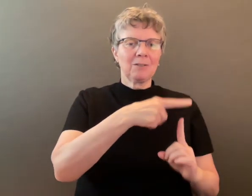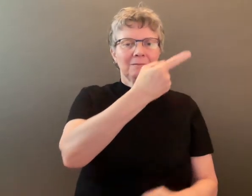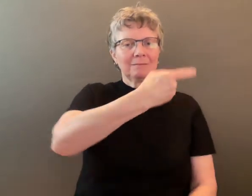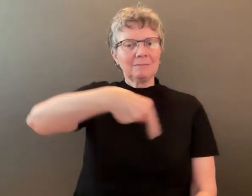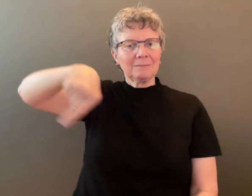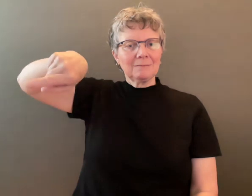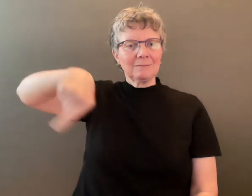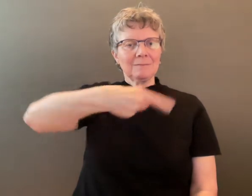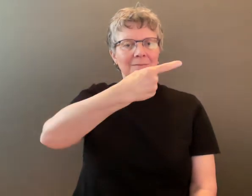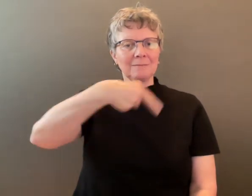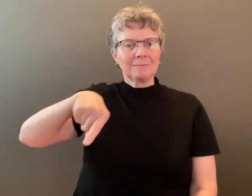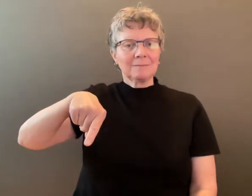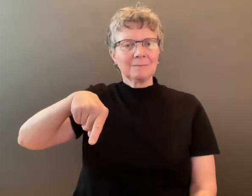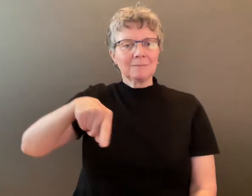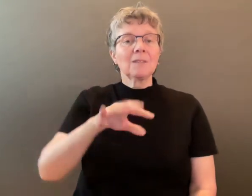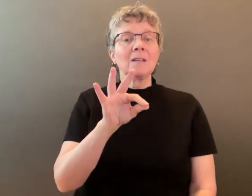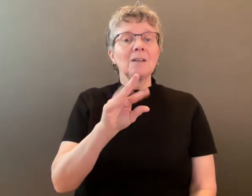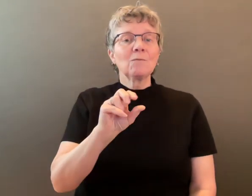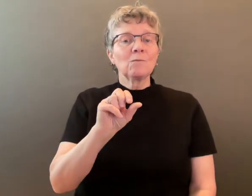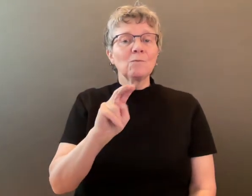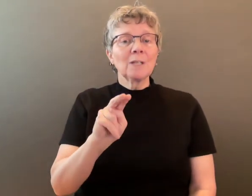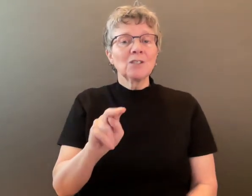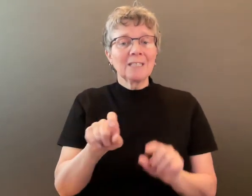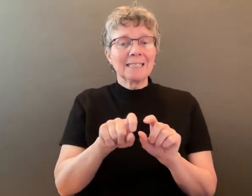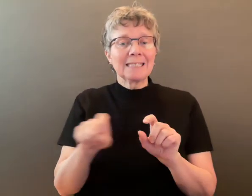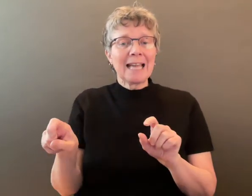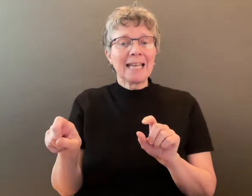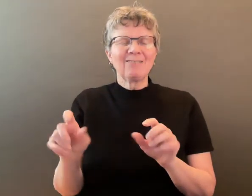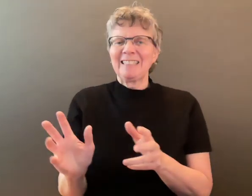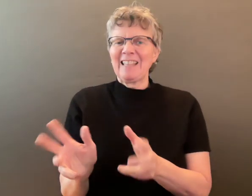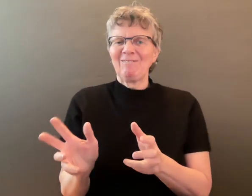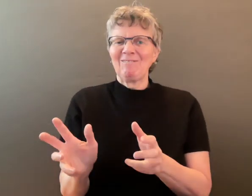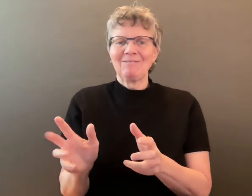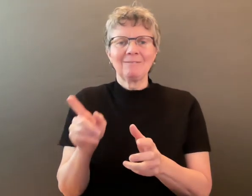be sure not to touch the friction slider! We want to keep friction set at none,